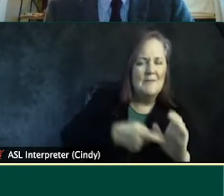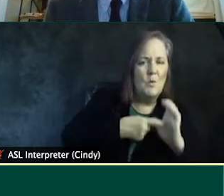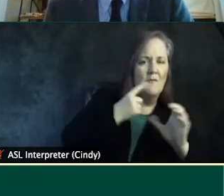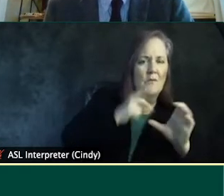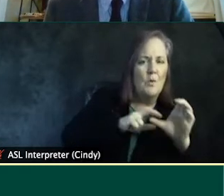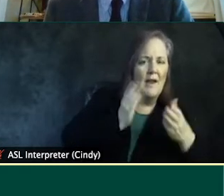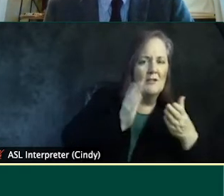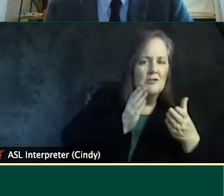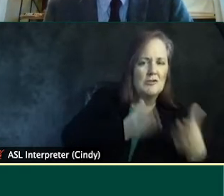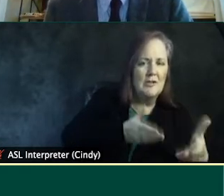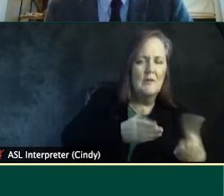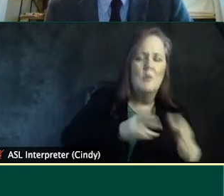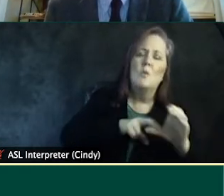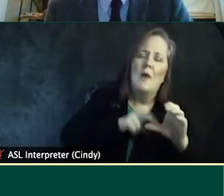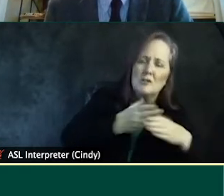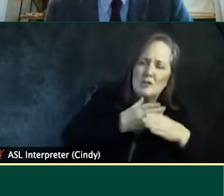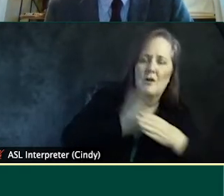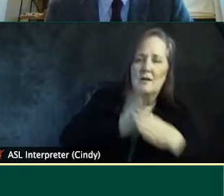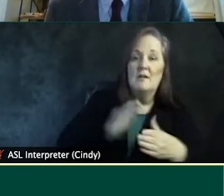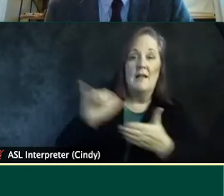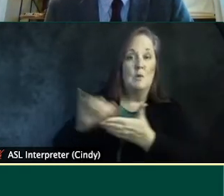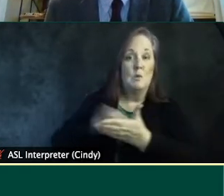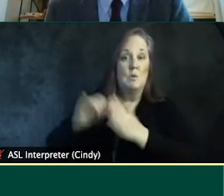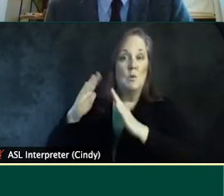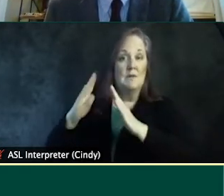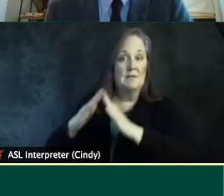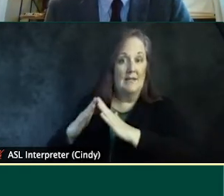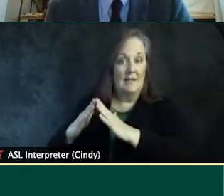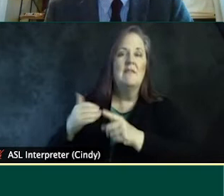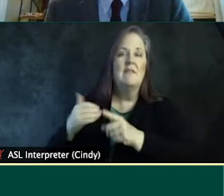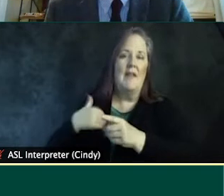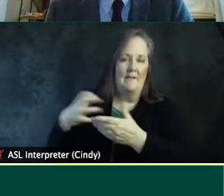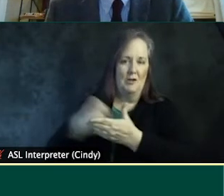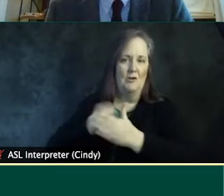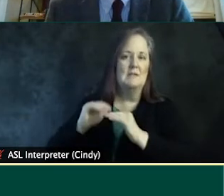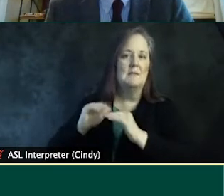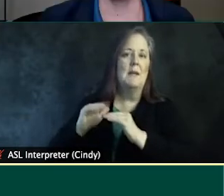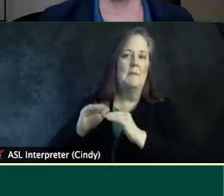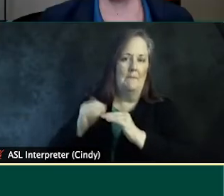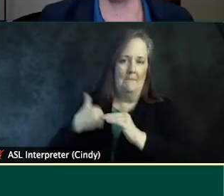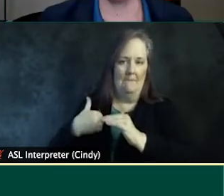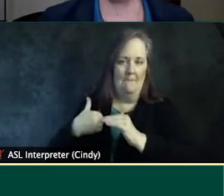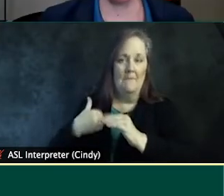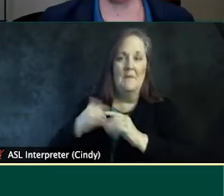of independent contractor work that may fall under the prior state law. Do other countries have similar laws?